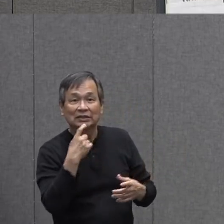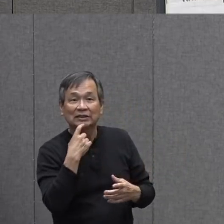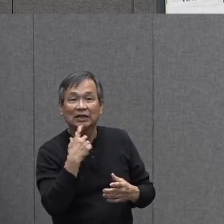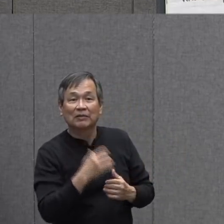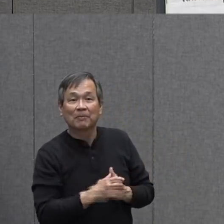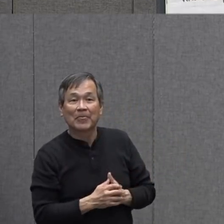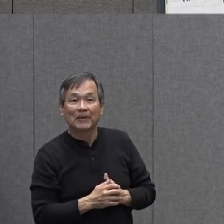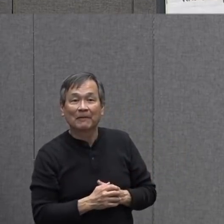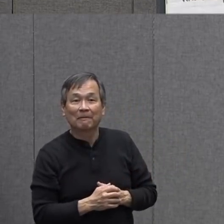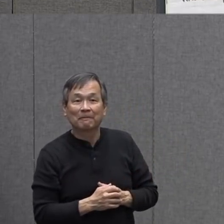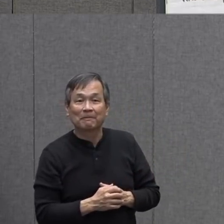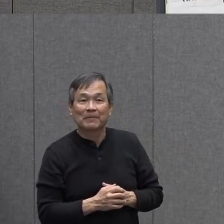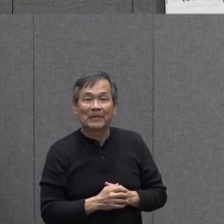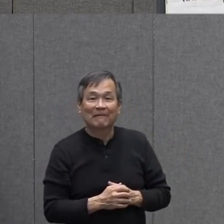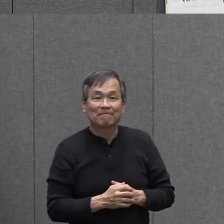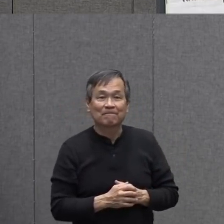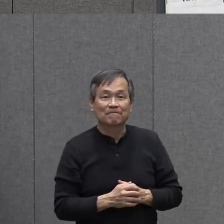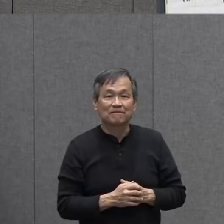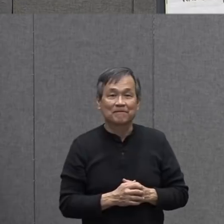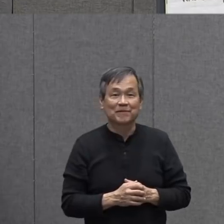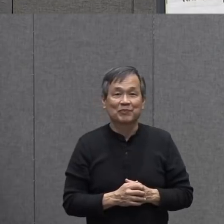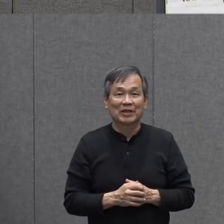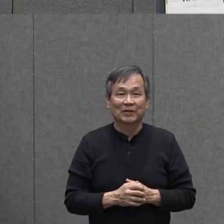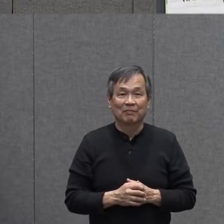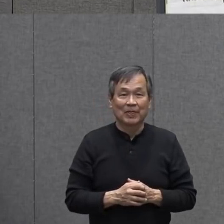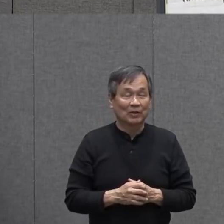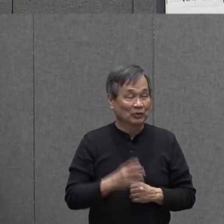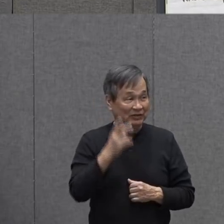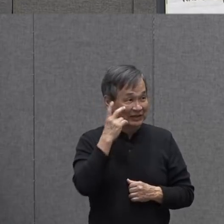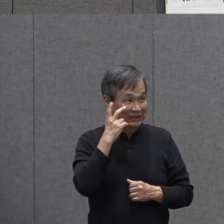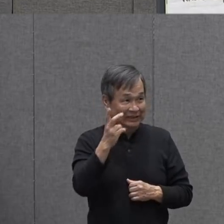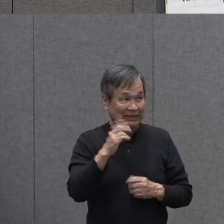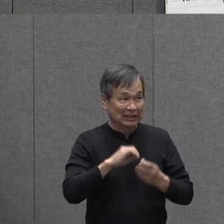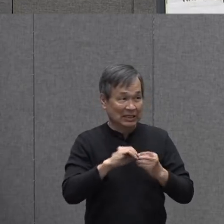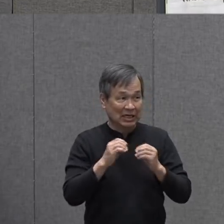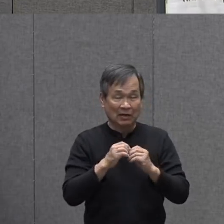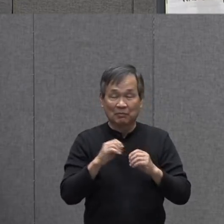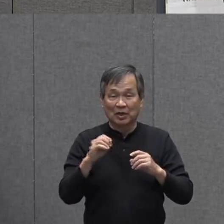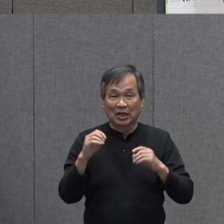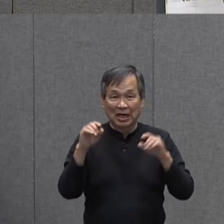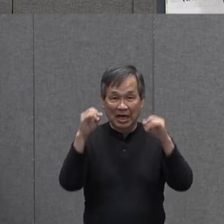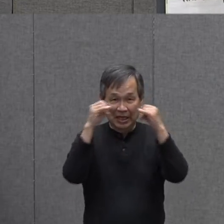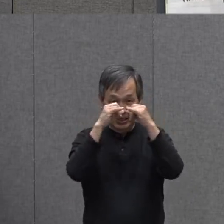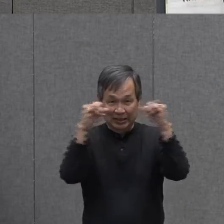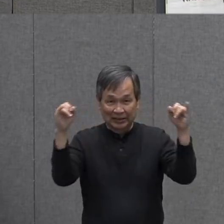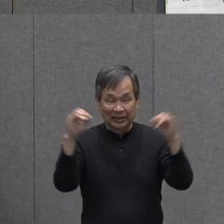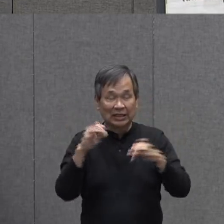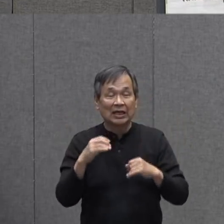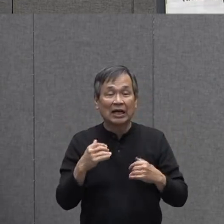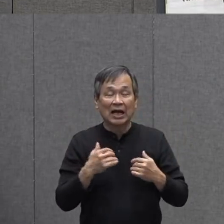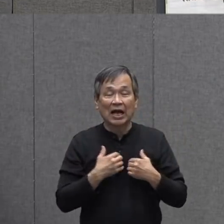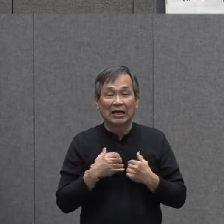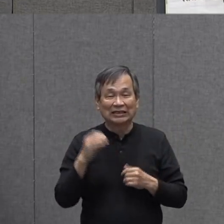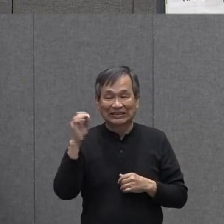We're given a number line that has a zero and has a 42 on it.